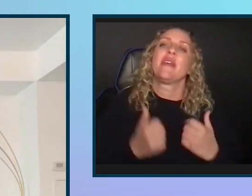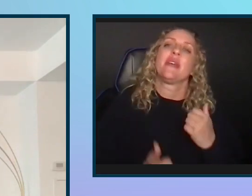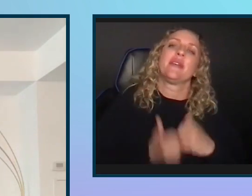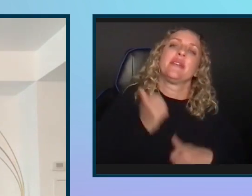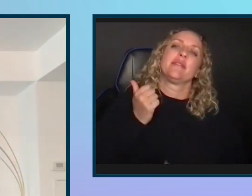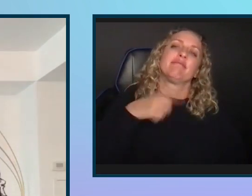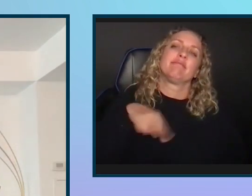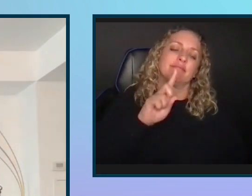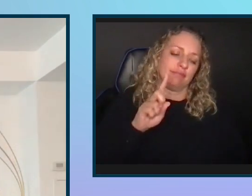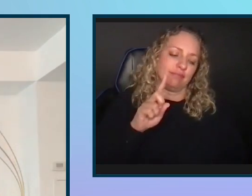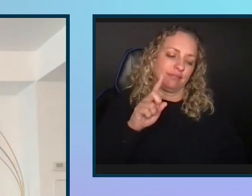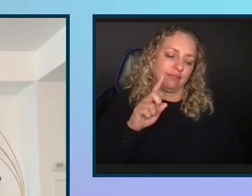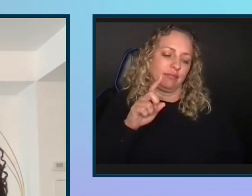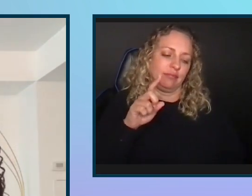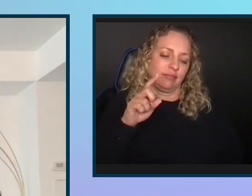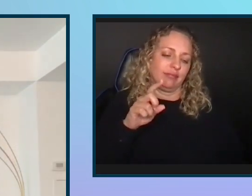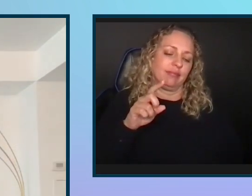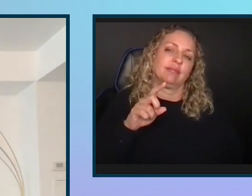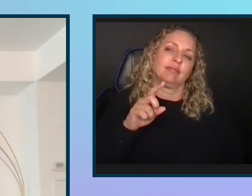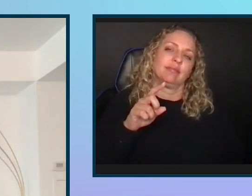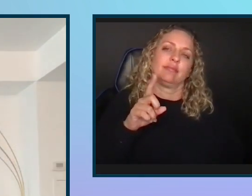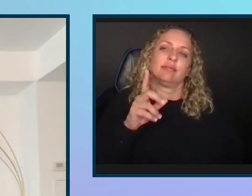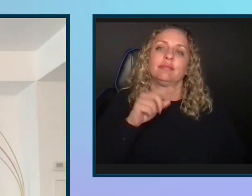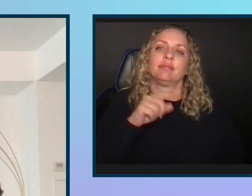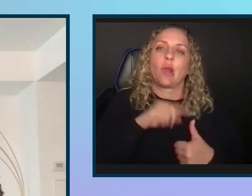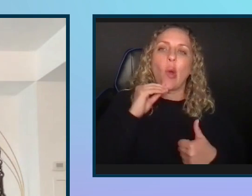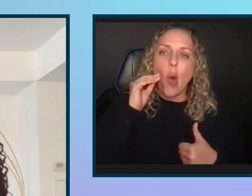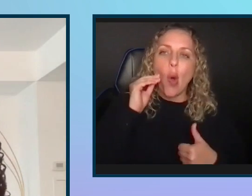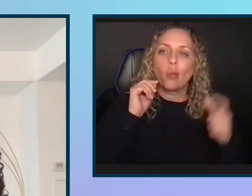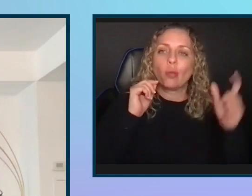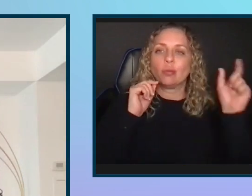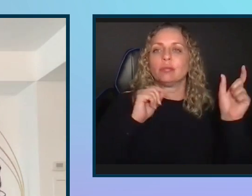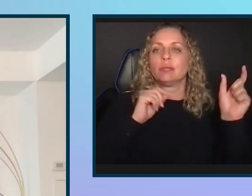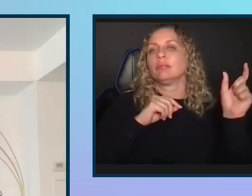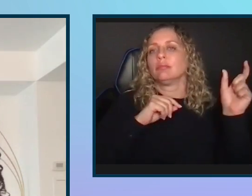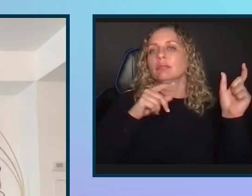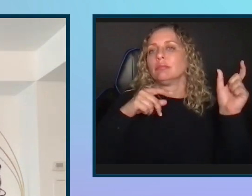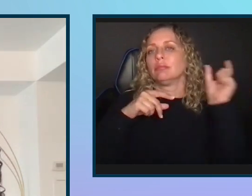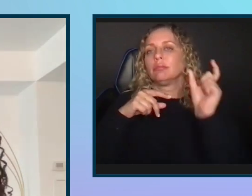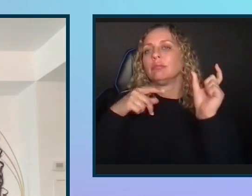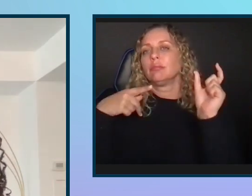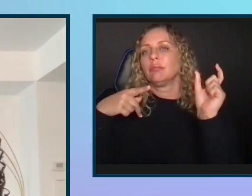like things like home, profile, settings, those are really common patterns that we see